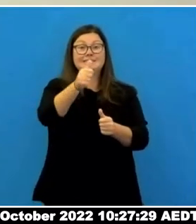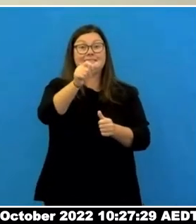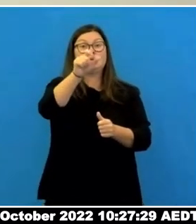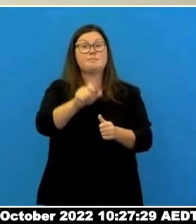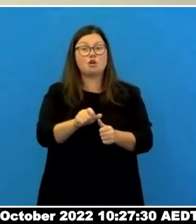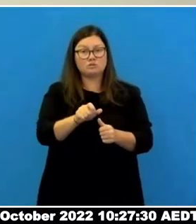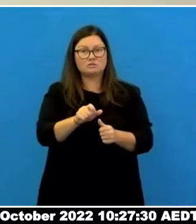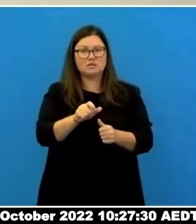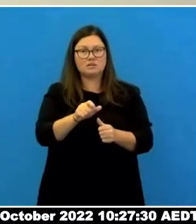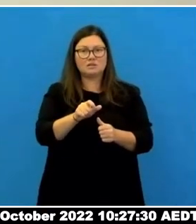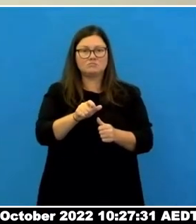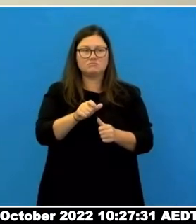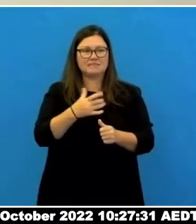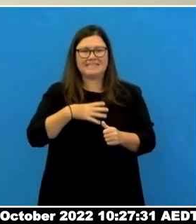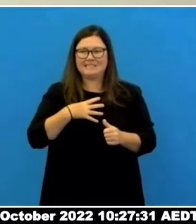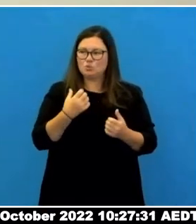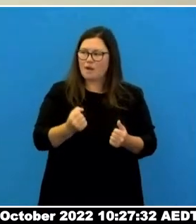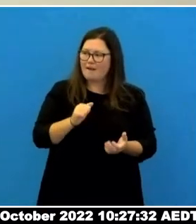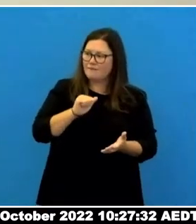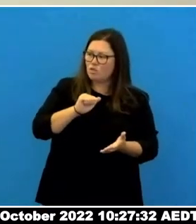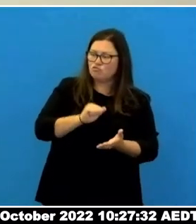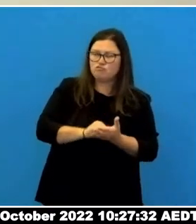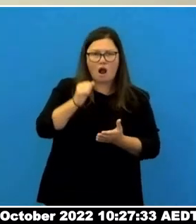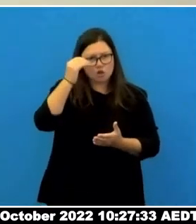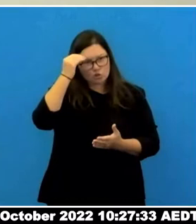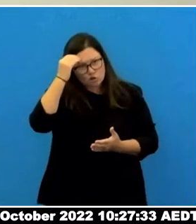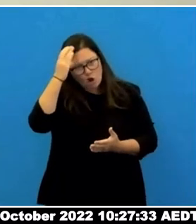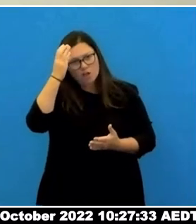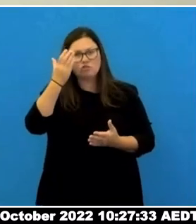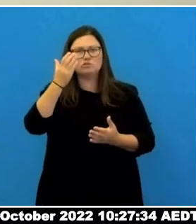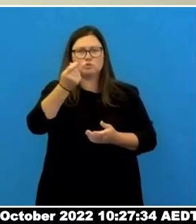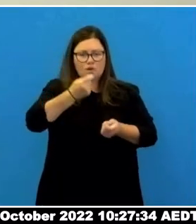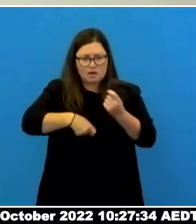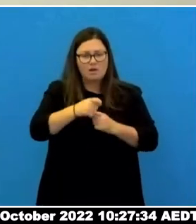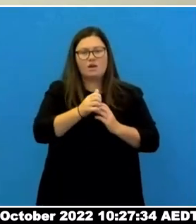and to be able to entrench clear values and principles about the issues